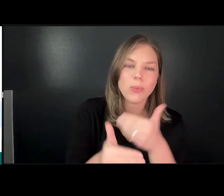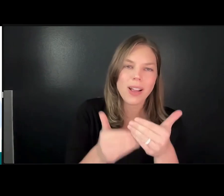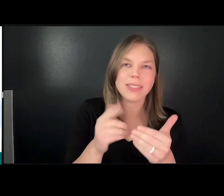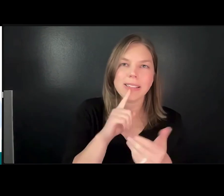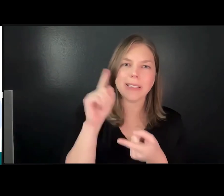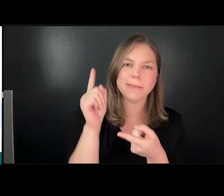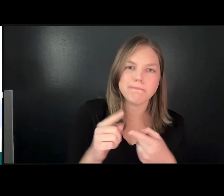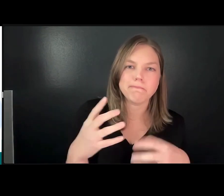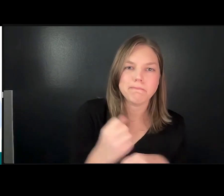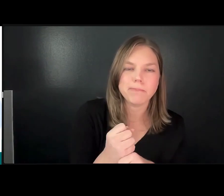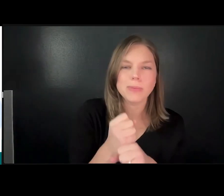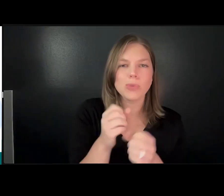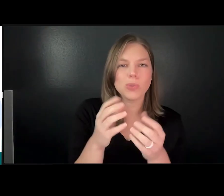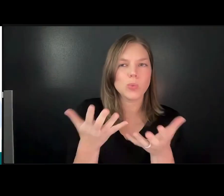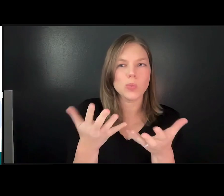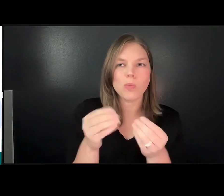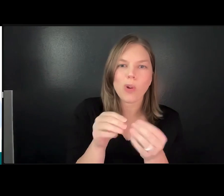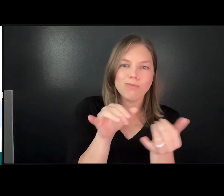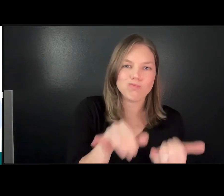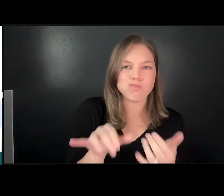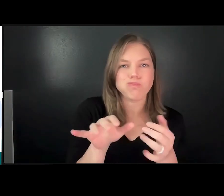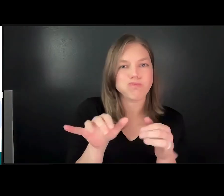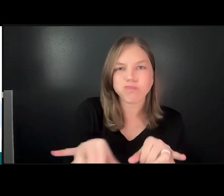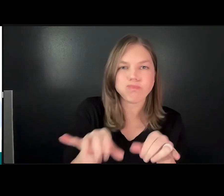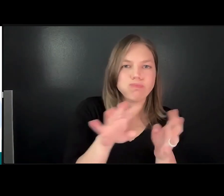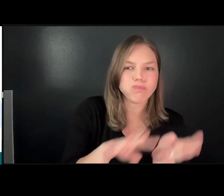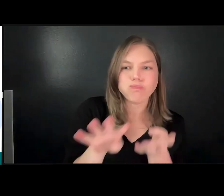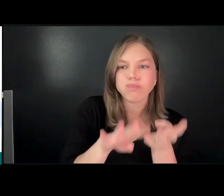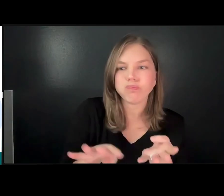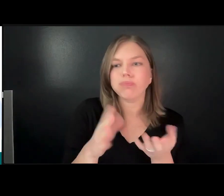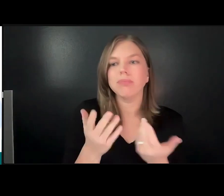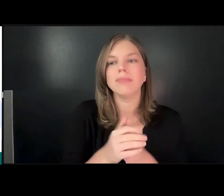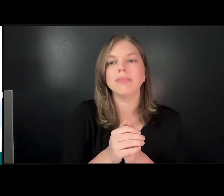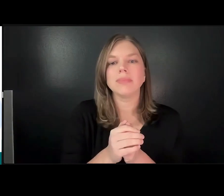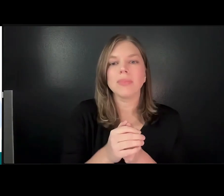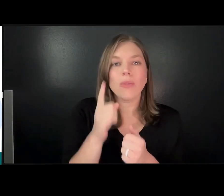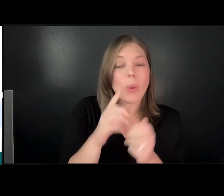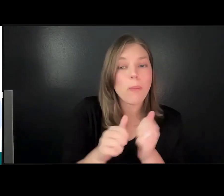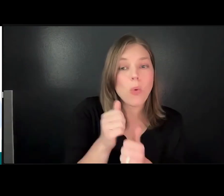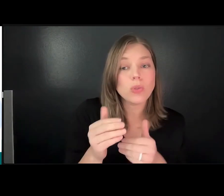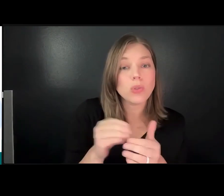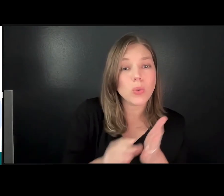who seek accommodations through the disability services office has become rote.